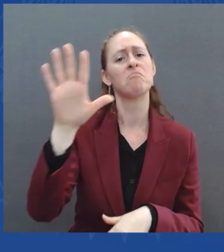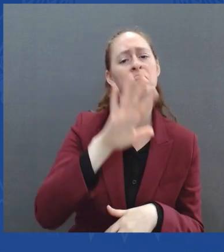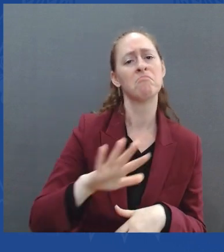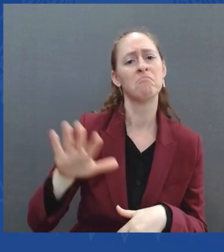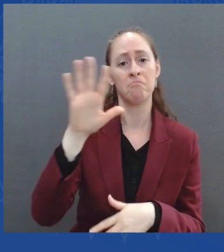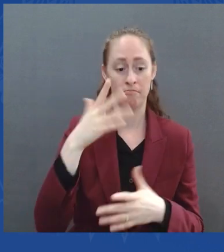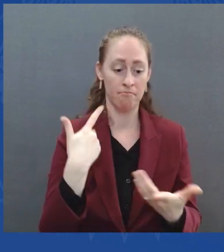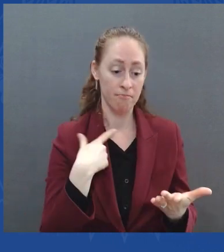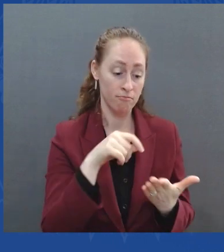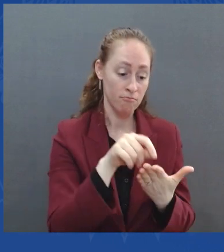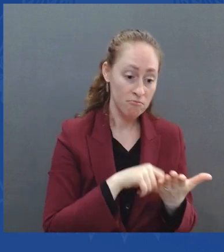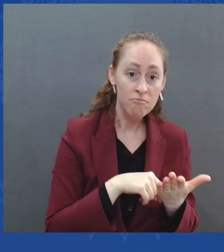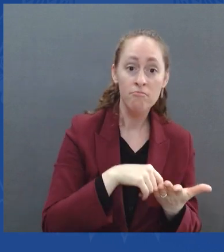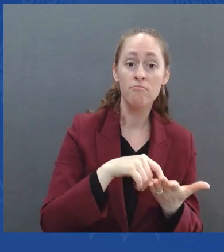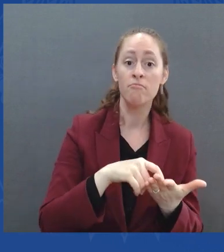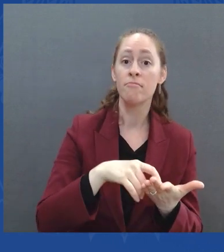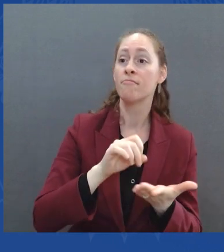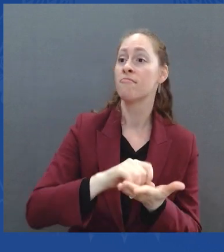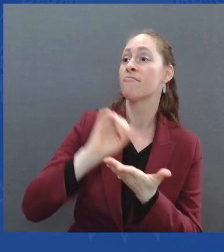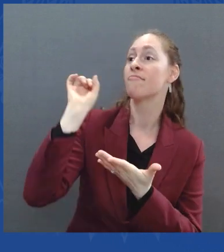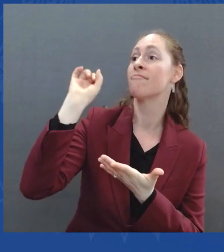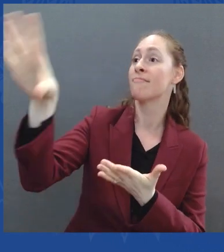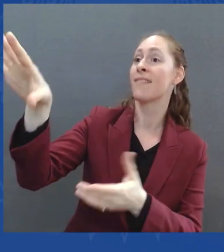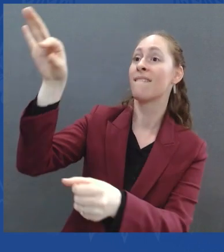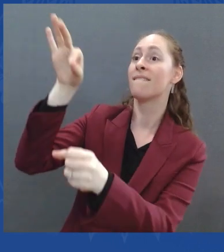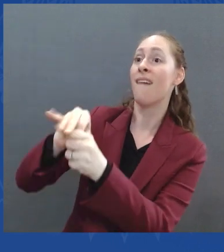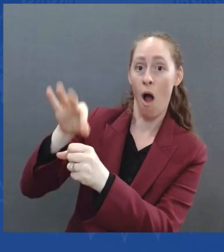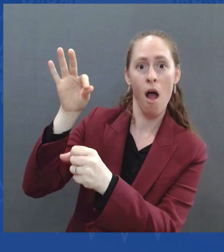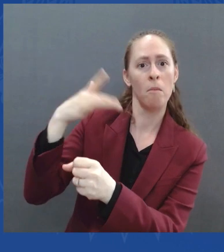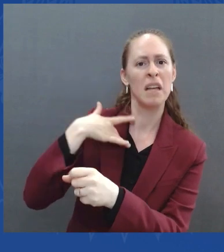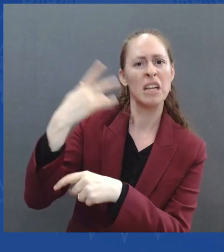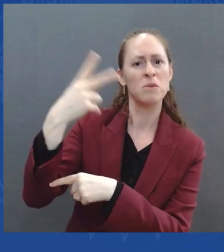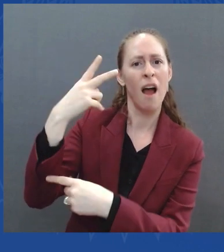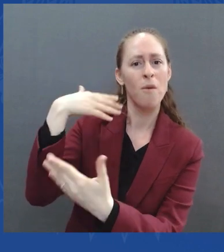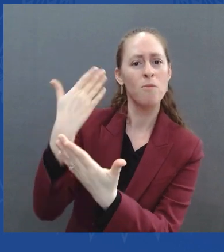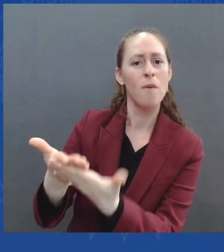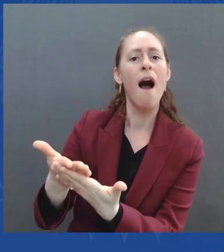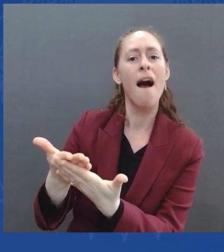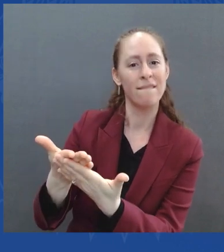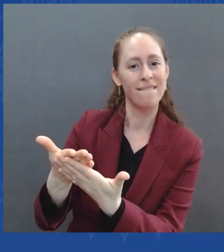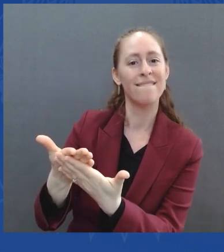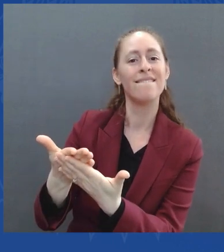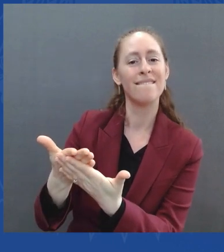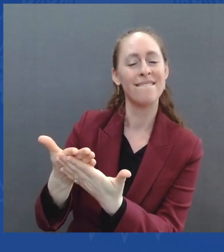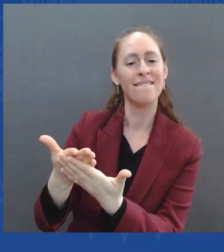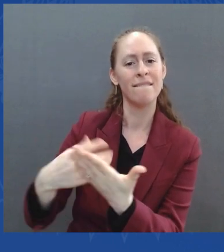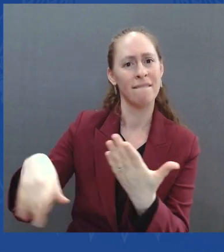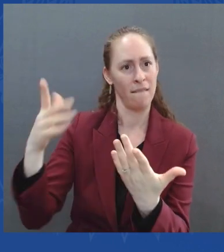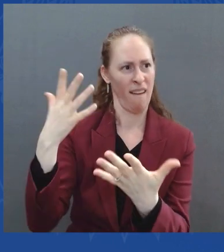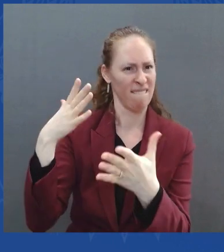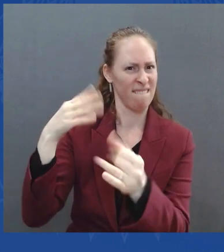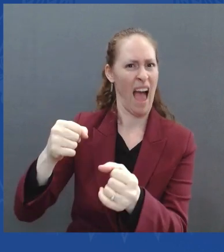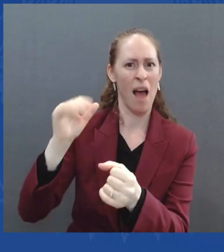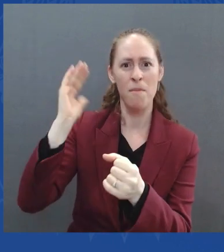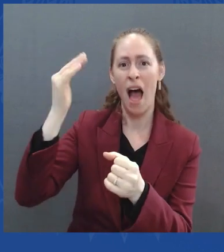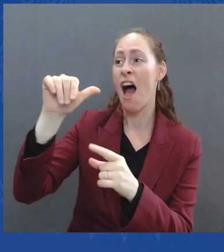faster than the average delivery time for first-class mail. So it's no exaggeration to say that the Postal Service delivers democracy.